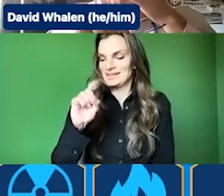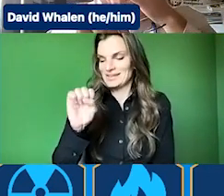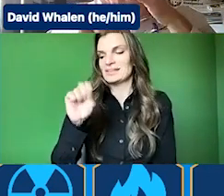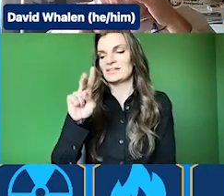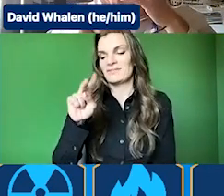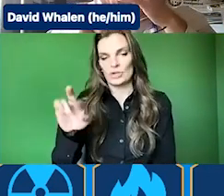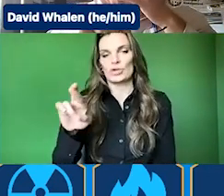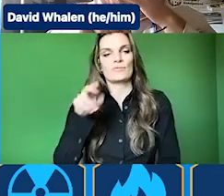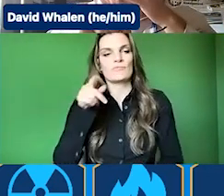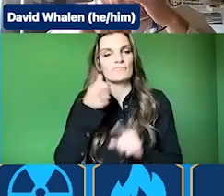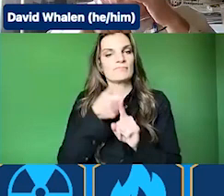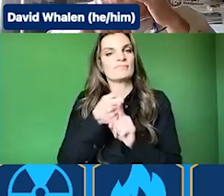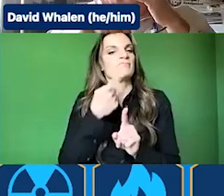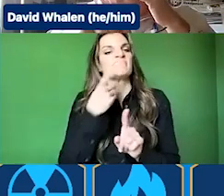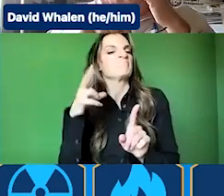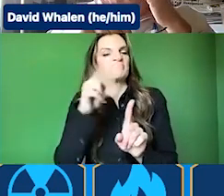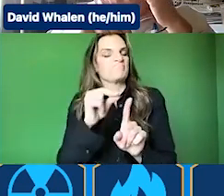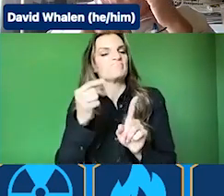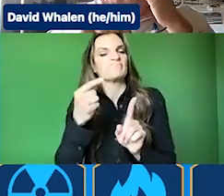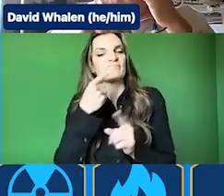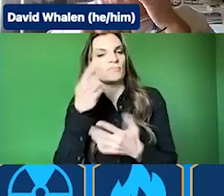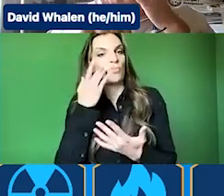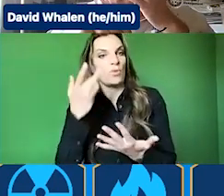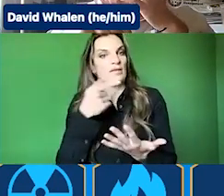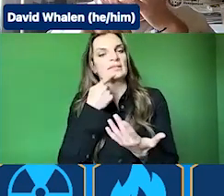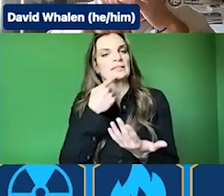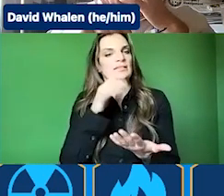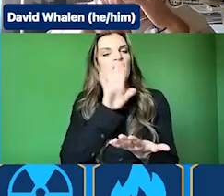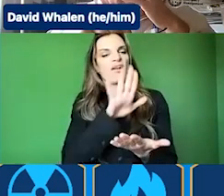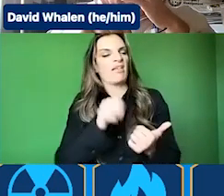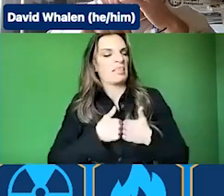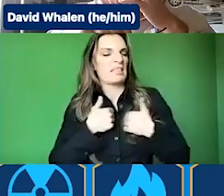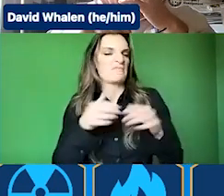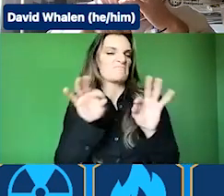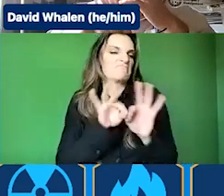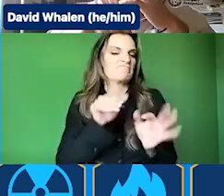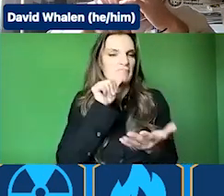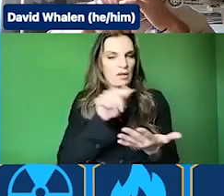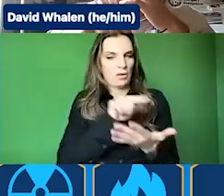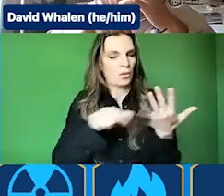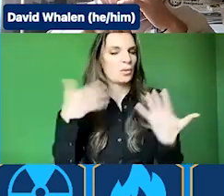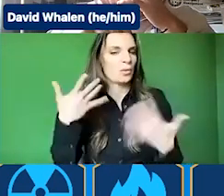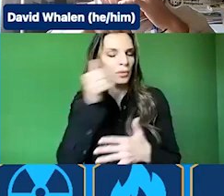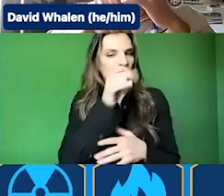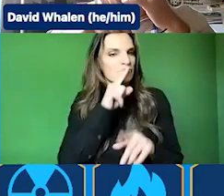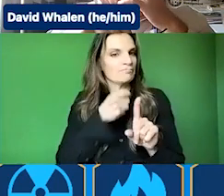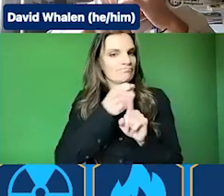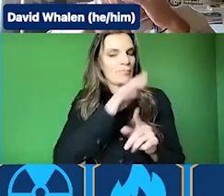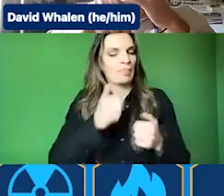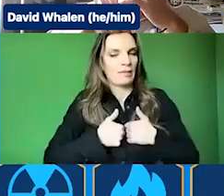concerns of quality of life which he talked to with Mrs. Hickson. And with that I will